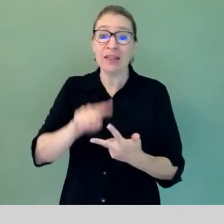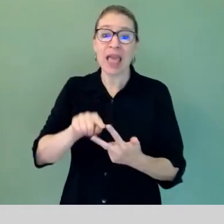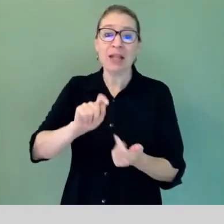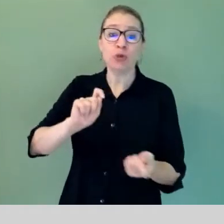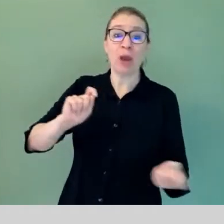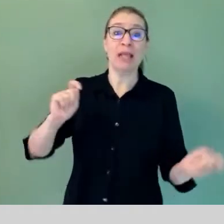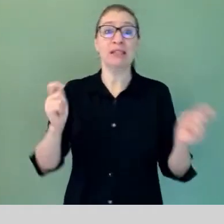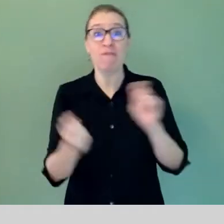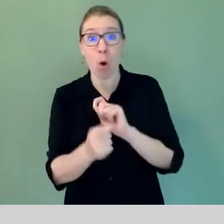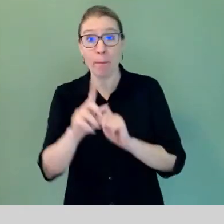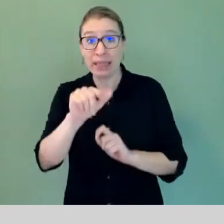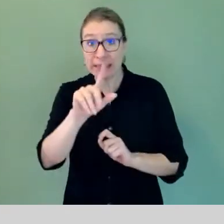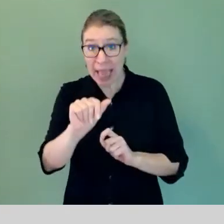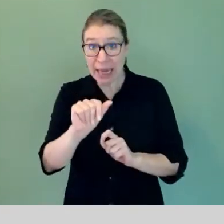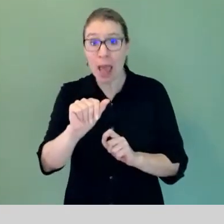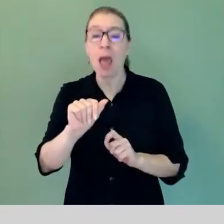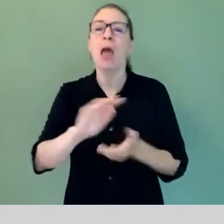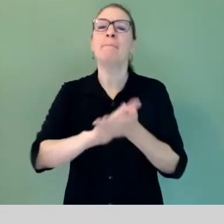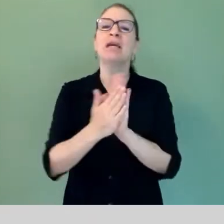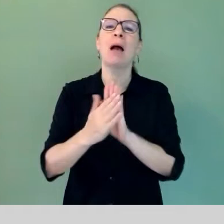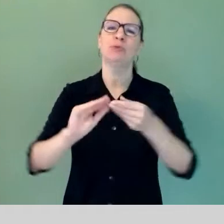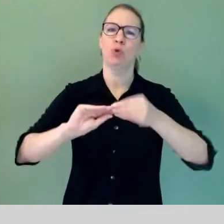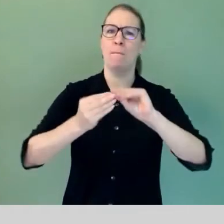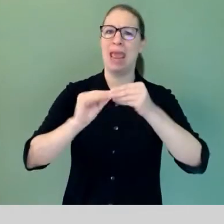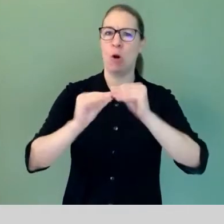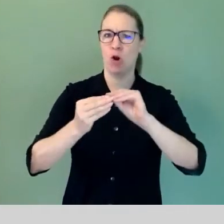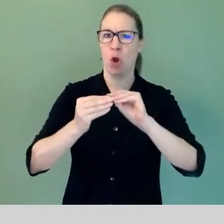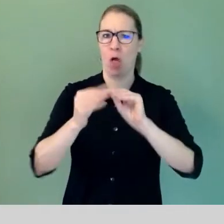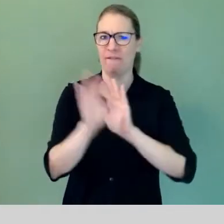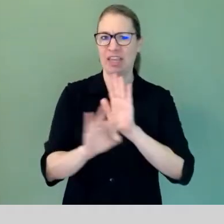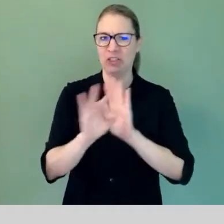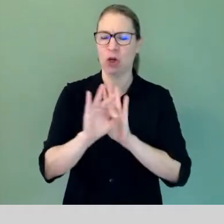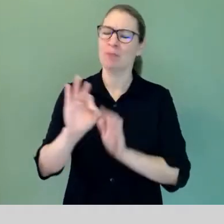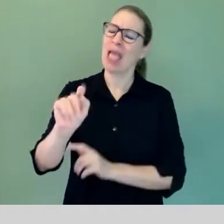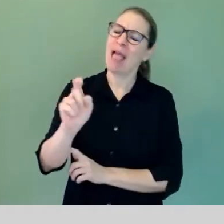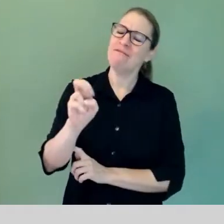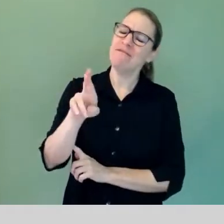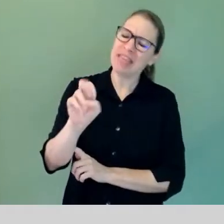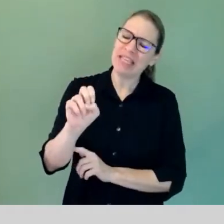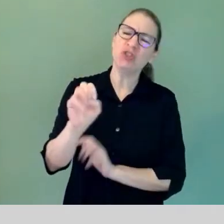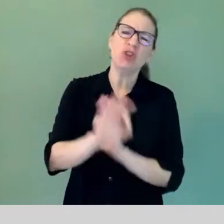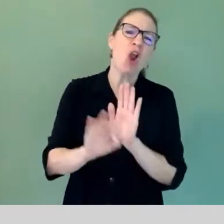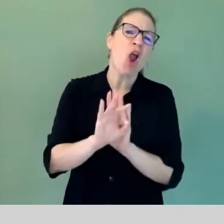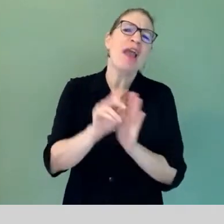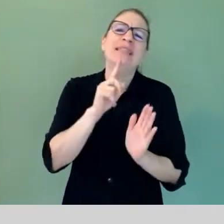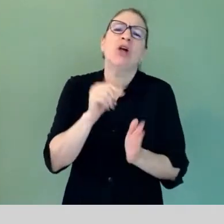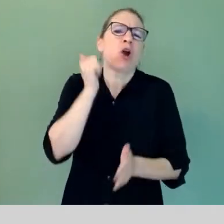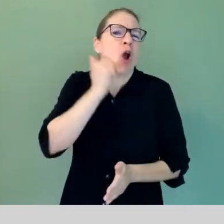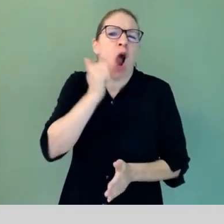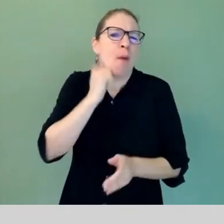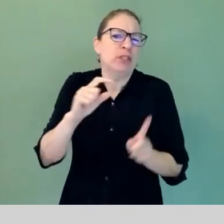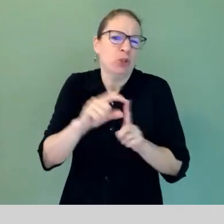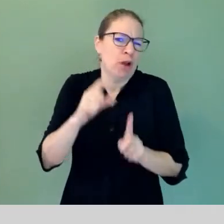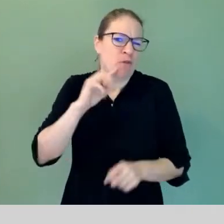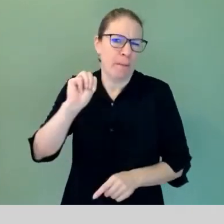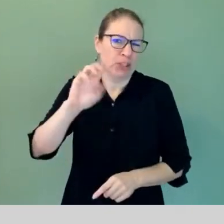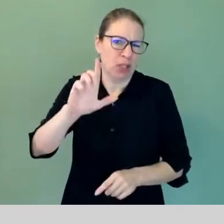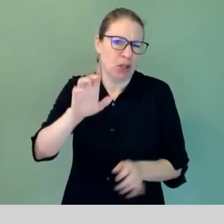And then you transforming of your data into numerical features. This is feature is a very common term for machine learning language.